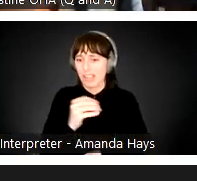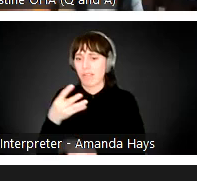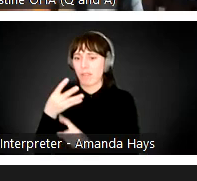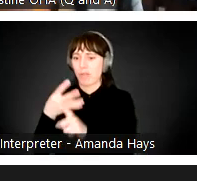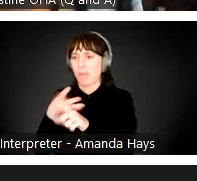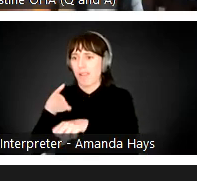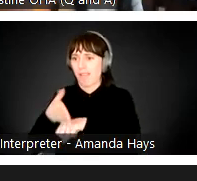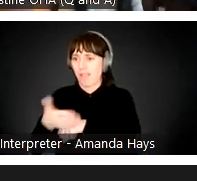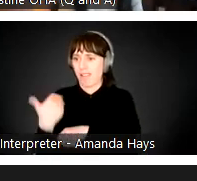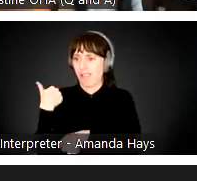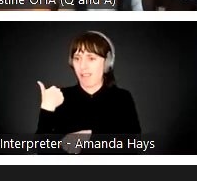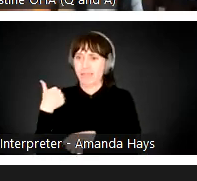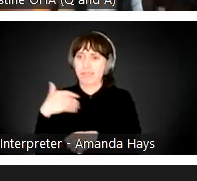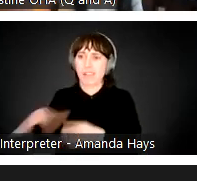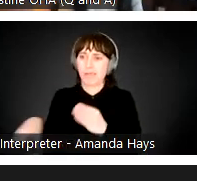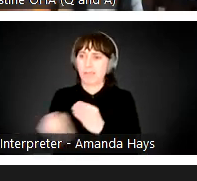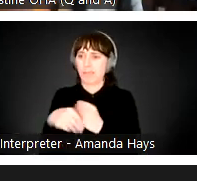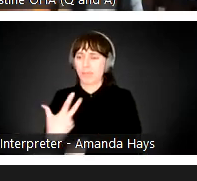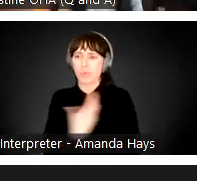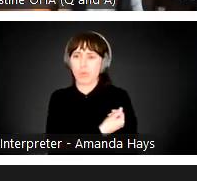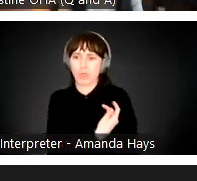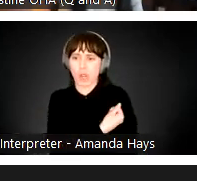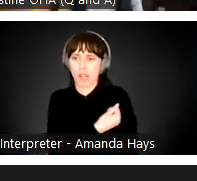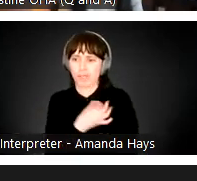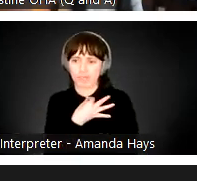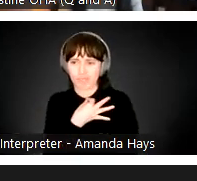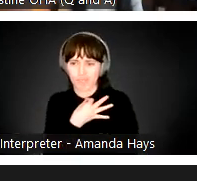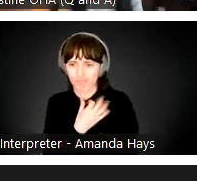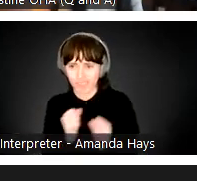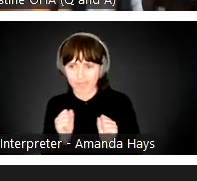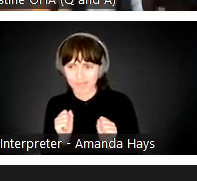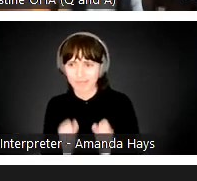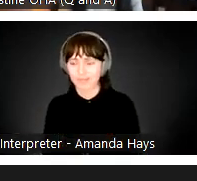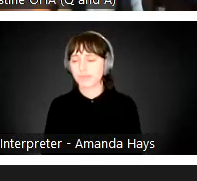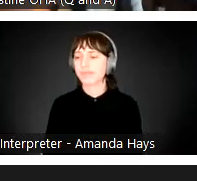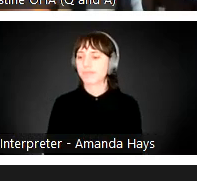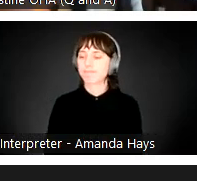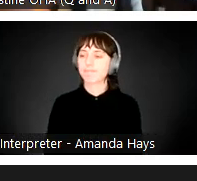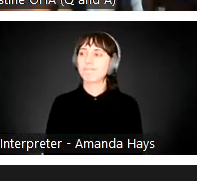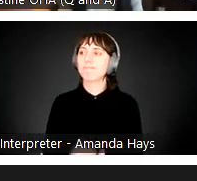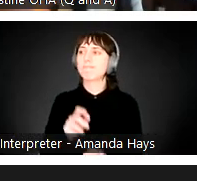question. And I think, and again I'm going to say this, and this again is something that- people who've been living in